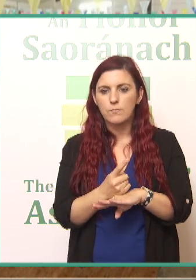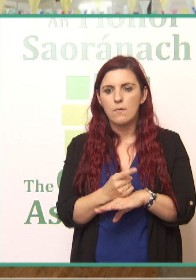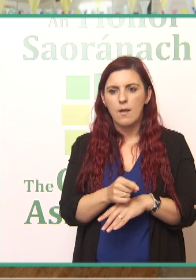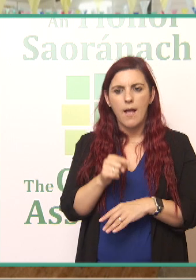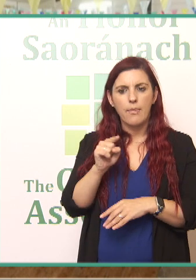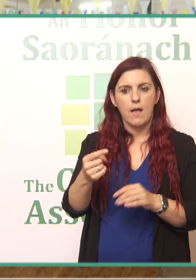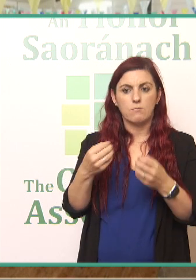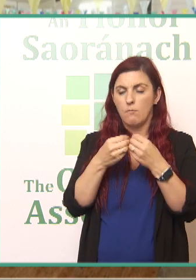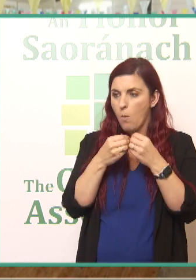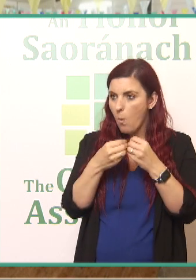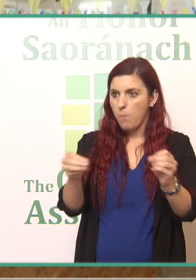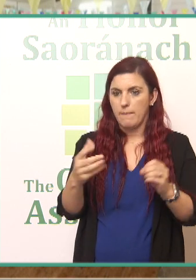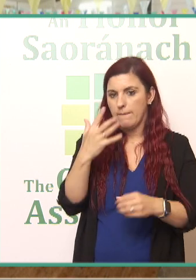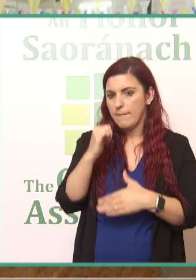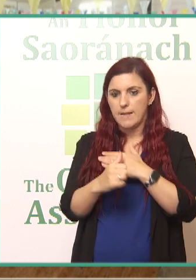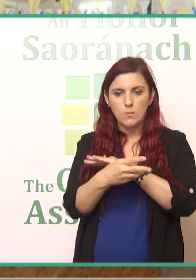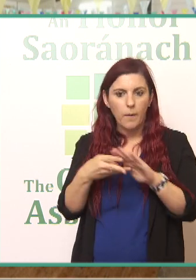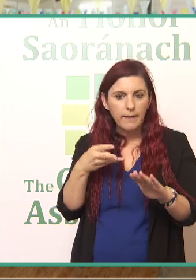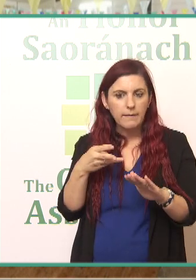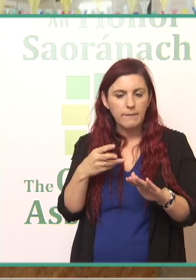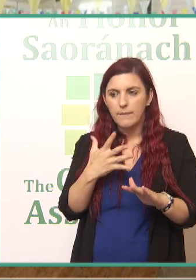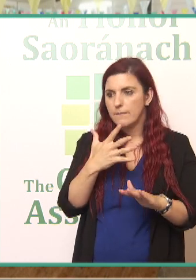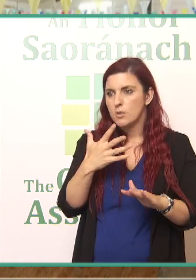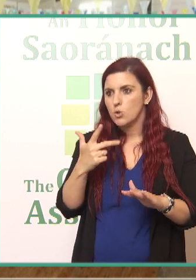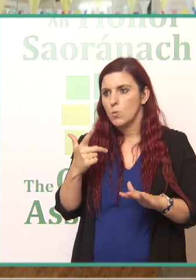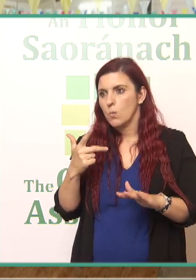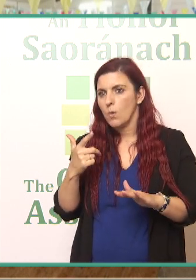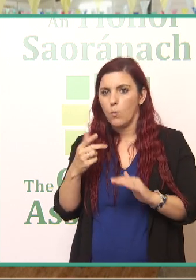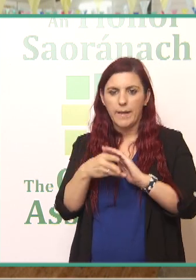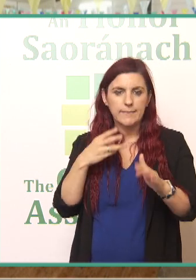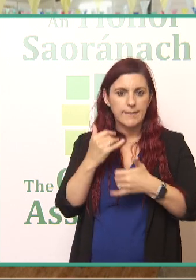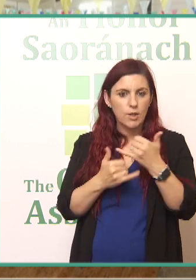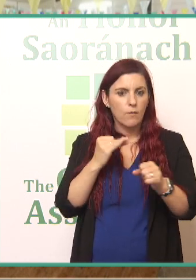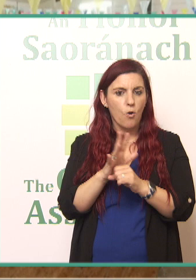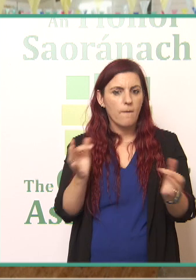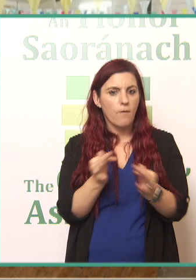open uh five days a week 52 weeks of the year to Farmers who want to learn more or ask questions